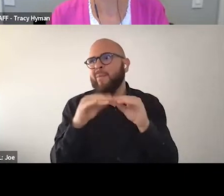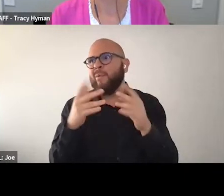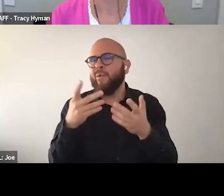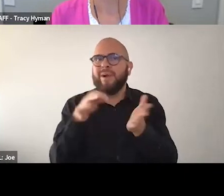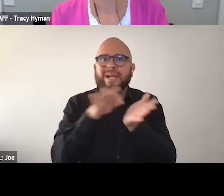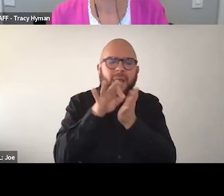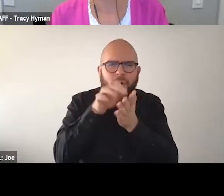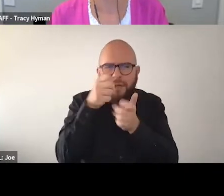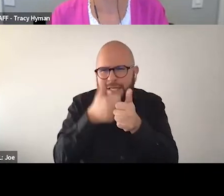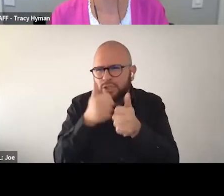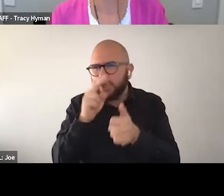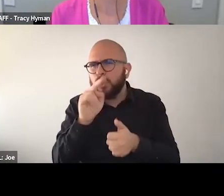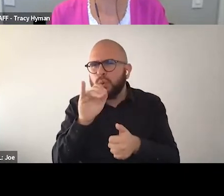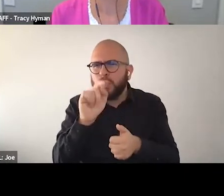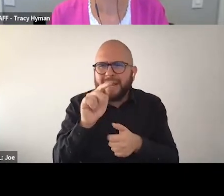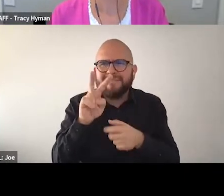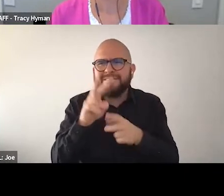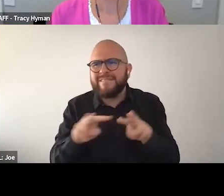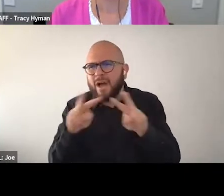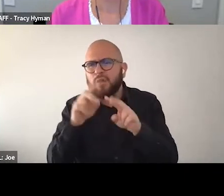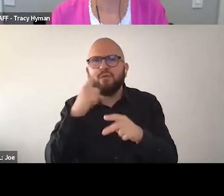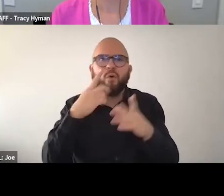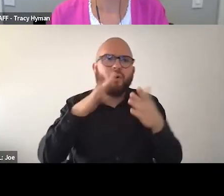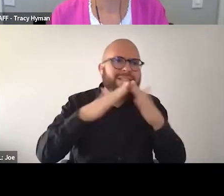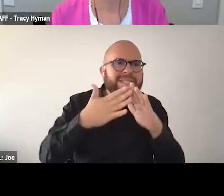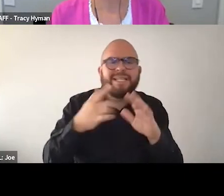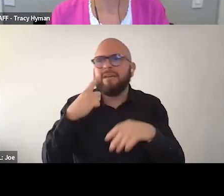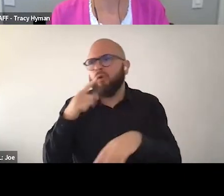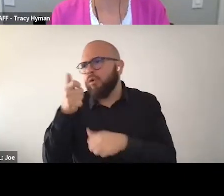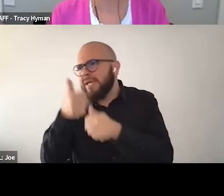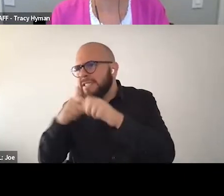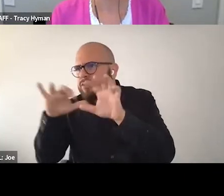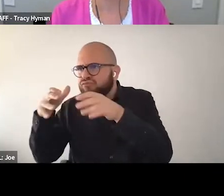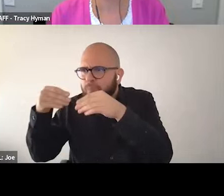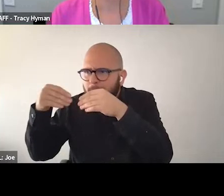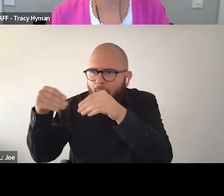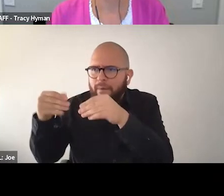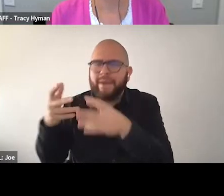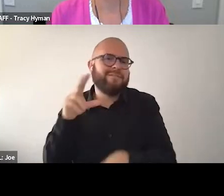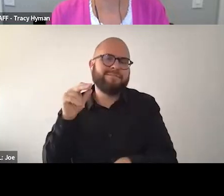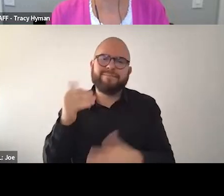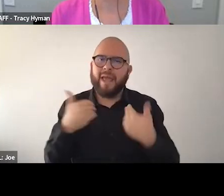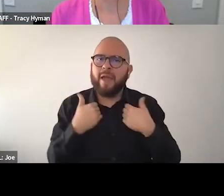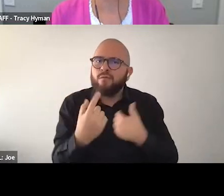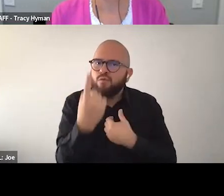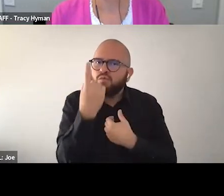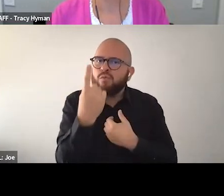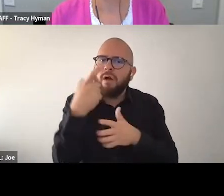for a city or a market. It's now a flat rate, what we did do was for the 13 week